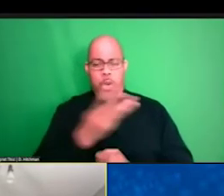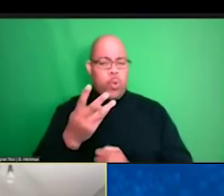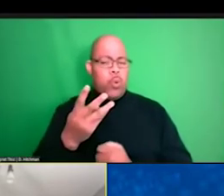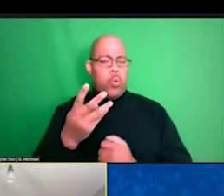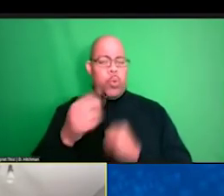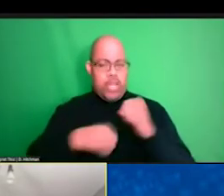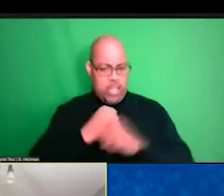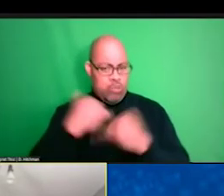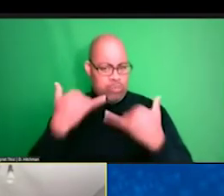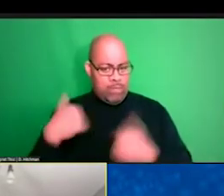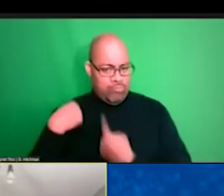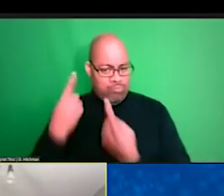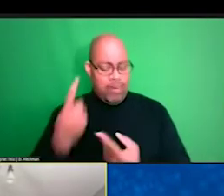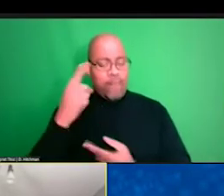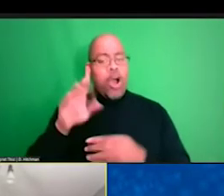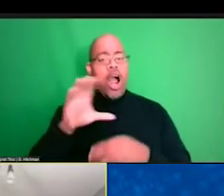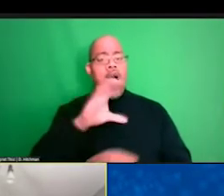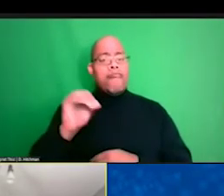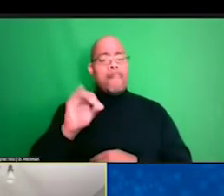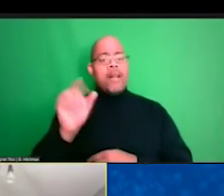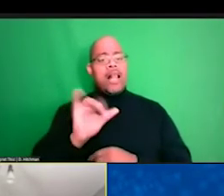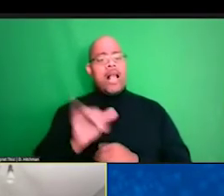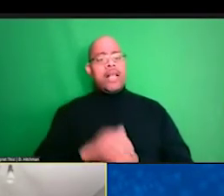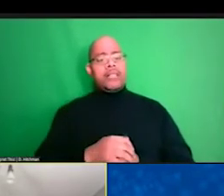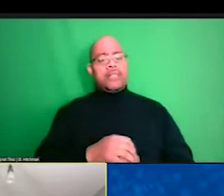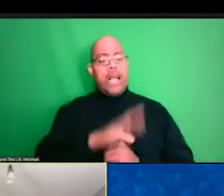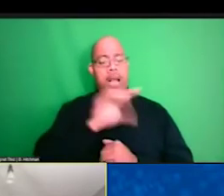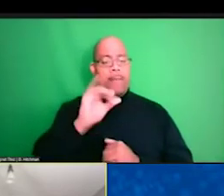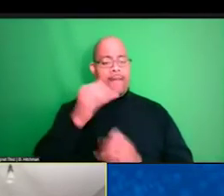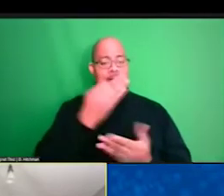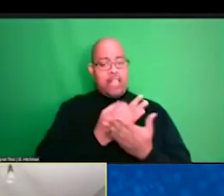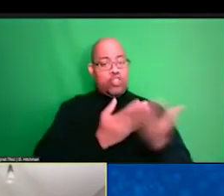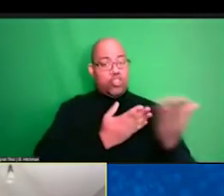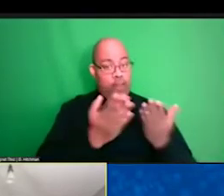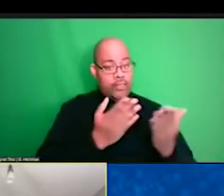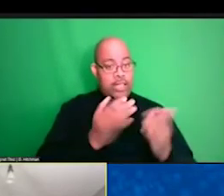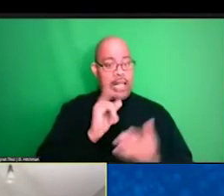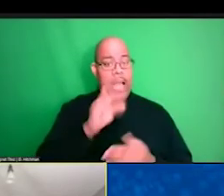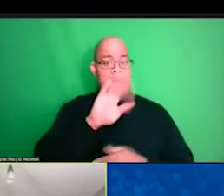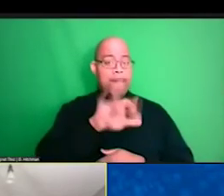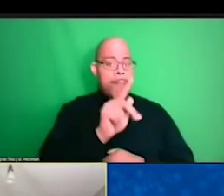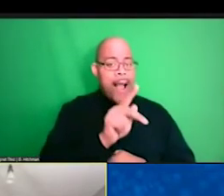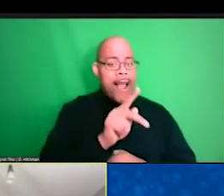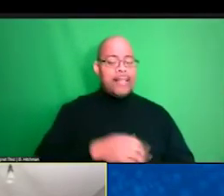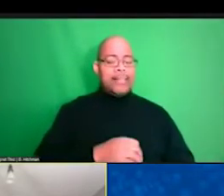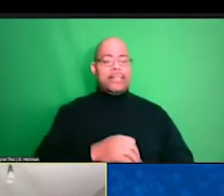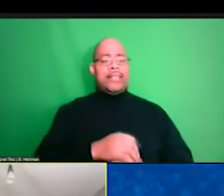for companies like the company like financial services, like a bank, they actually pay a